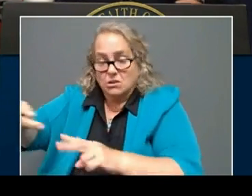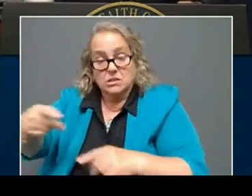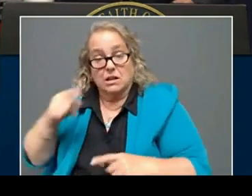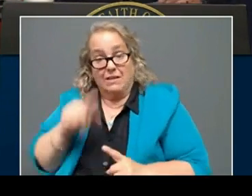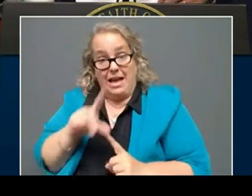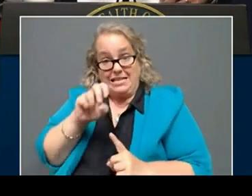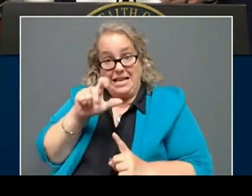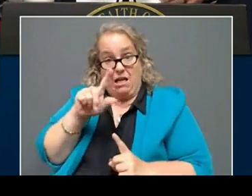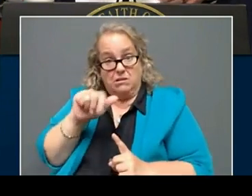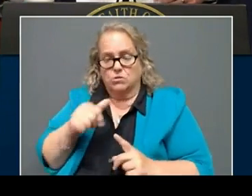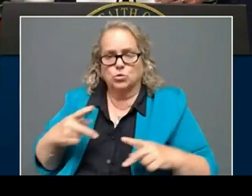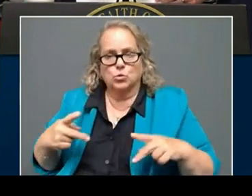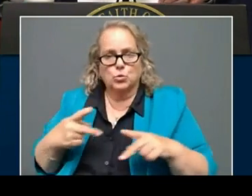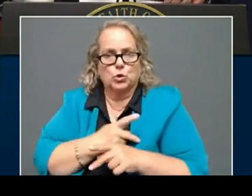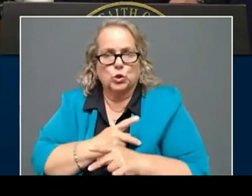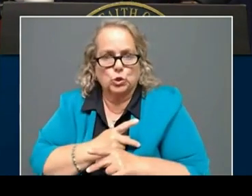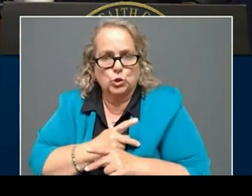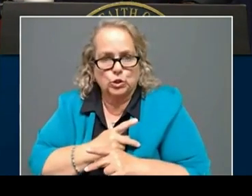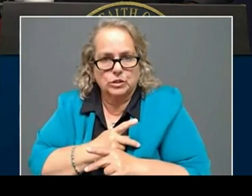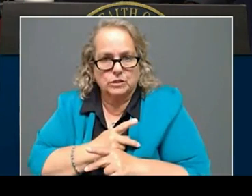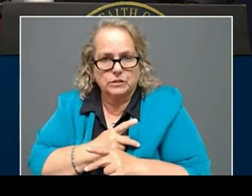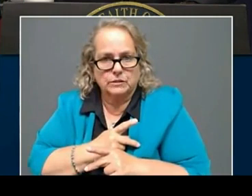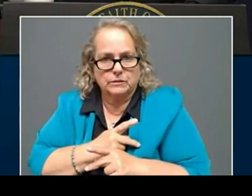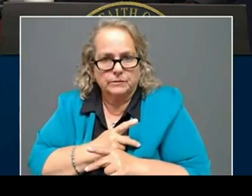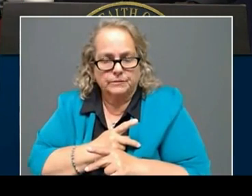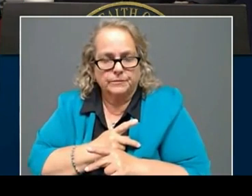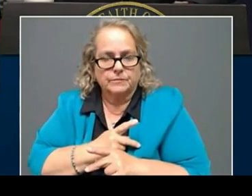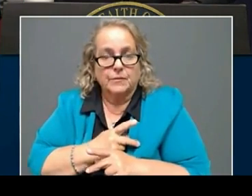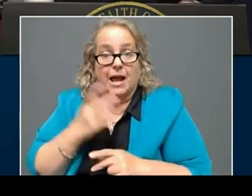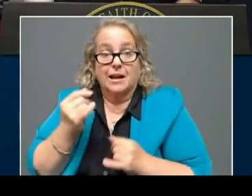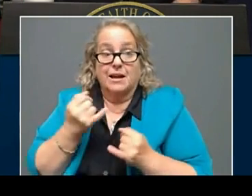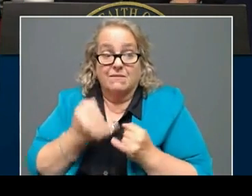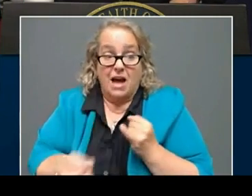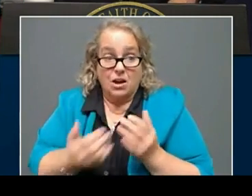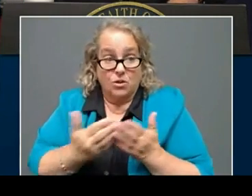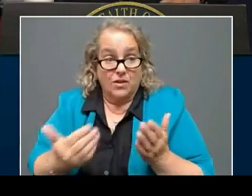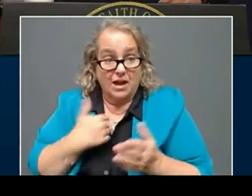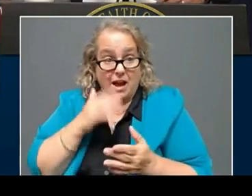And the final thing that I will mention before turning it over to dr stack is